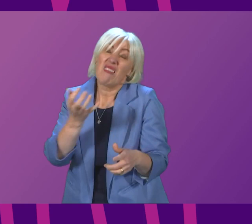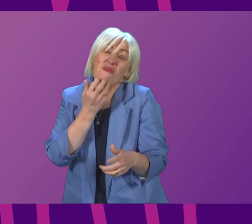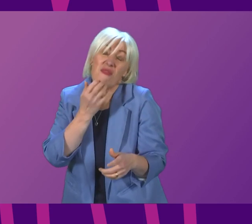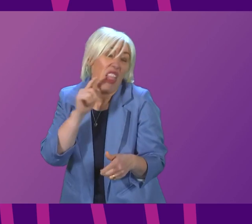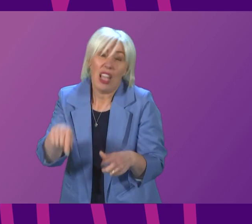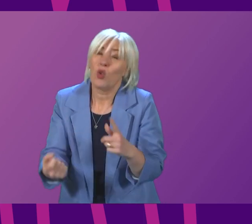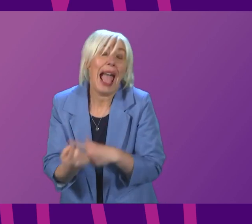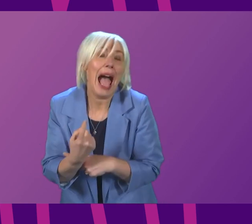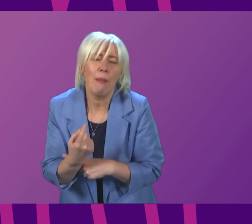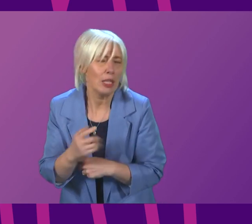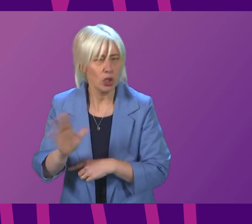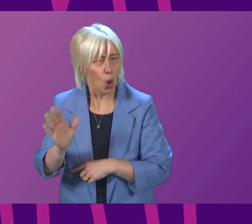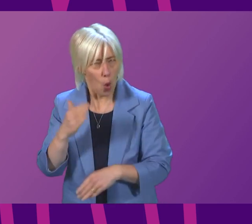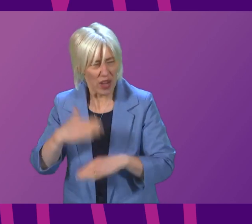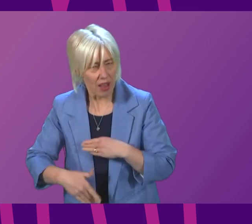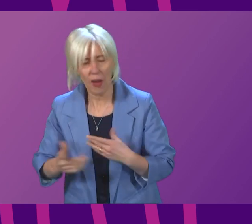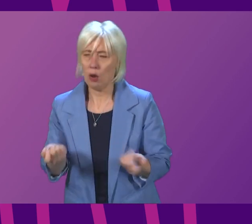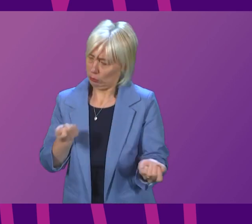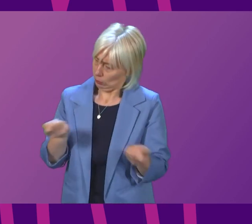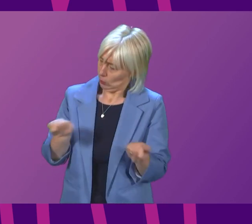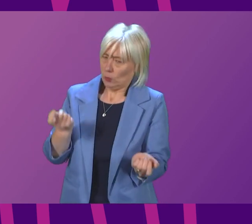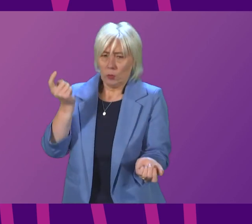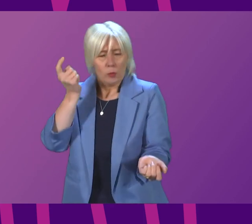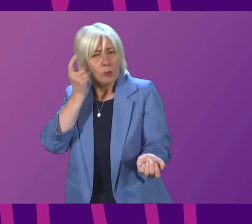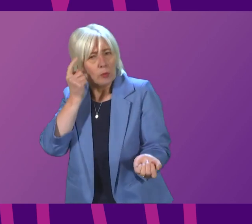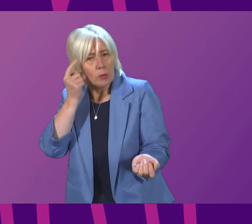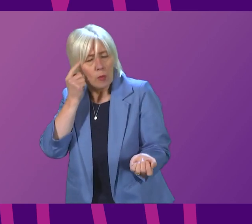We took proportionate, sensible and balanced action.